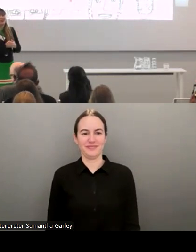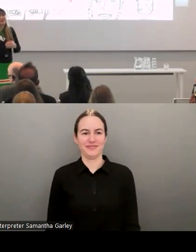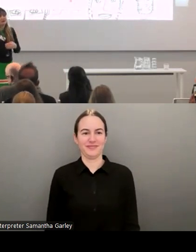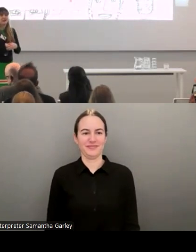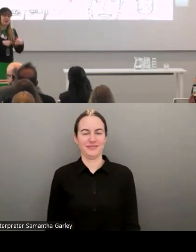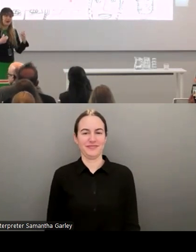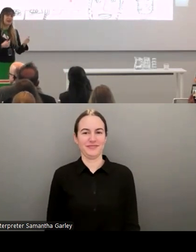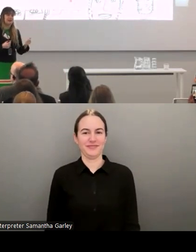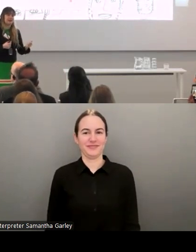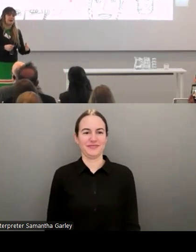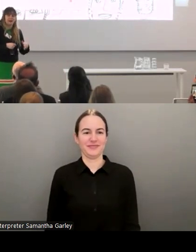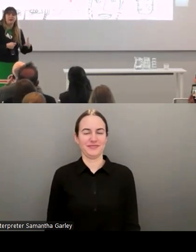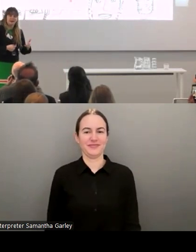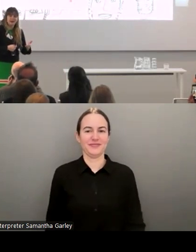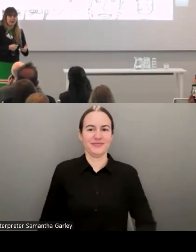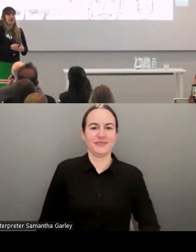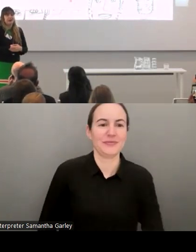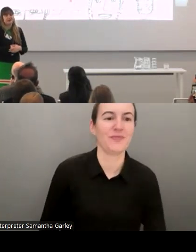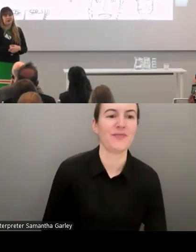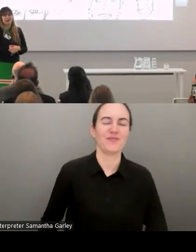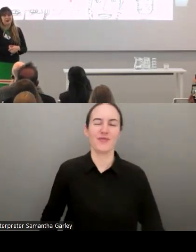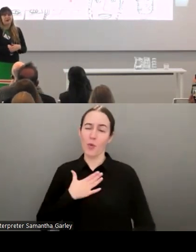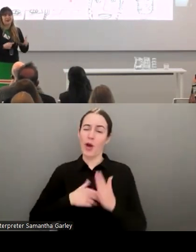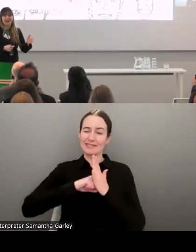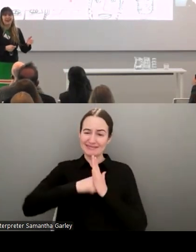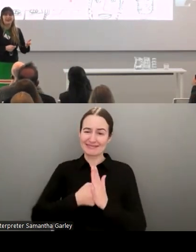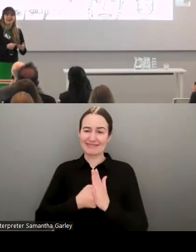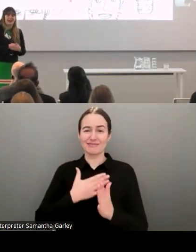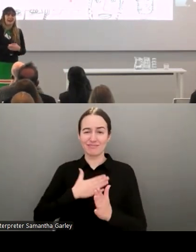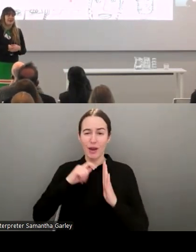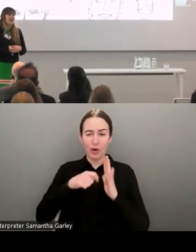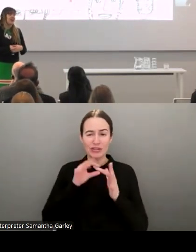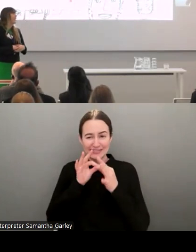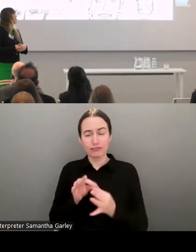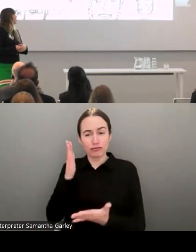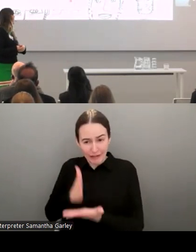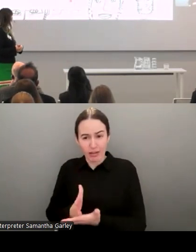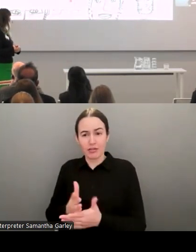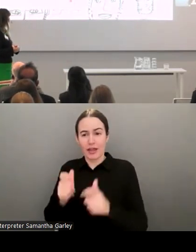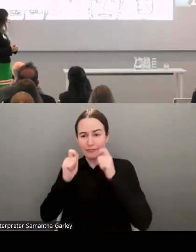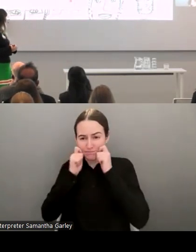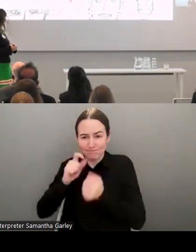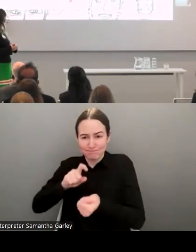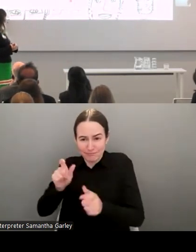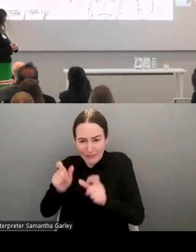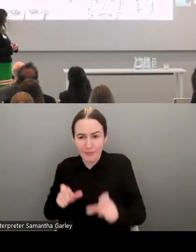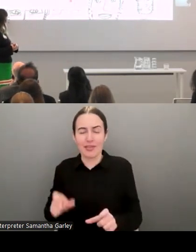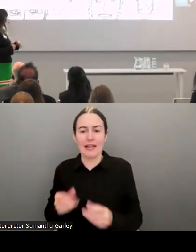This PhD project is about real people and real experiences of navigating society. And I